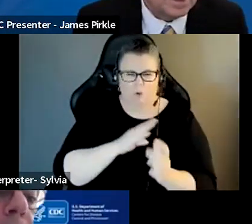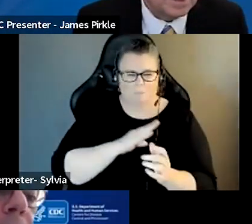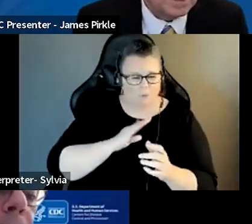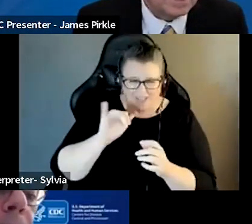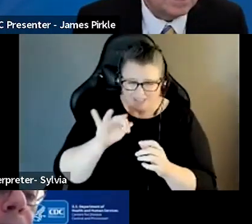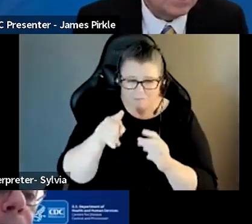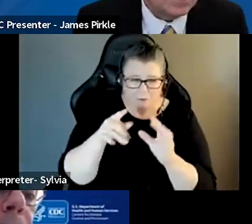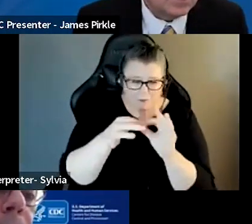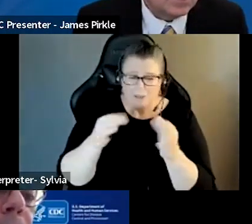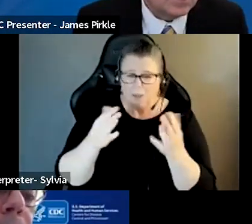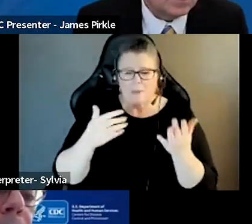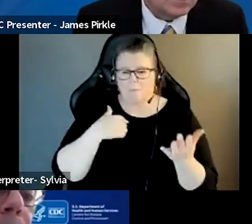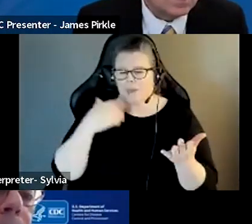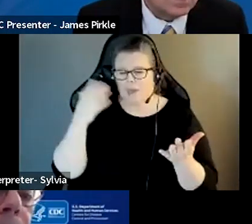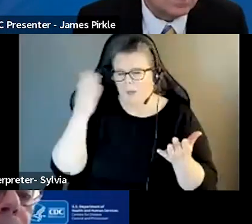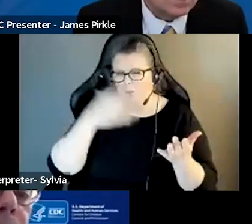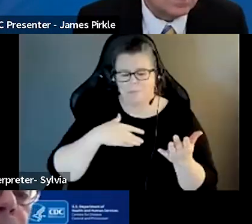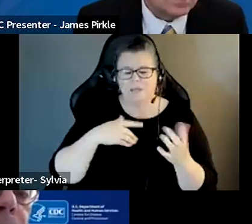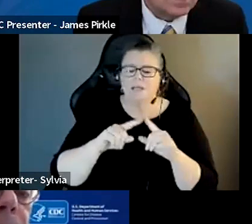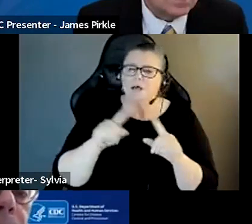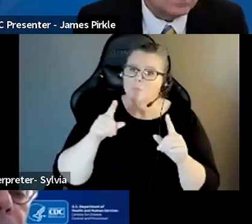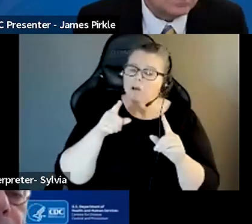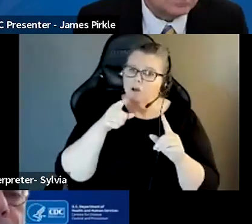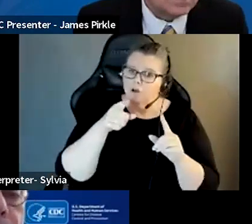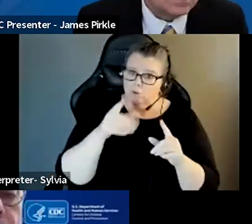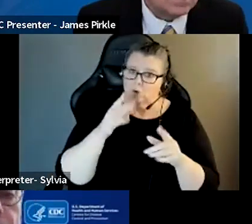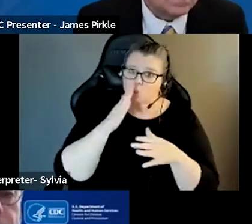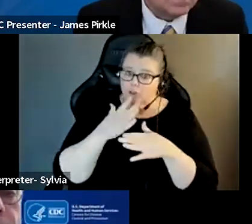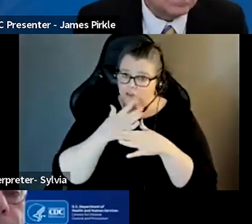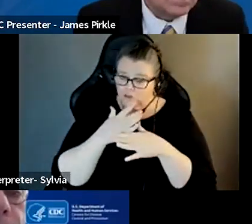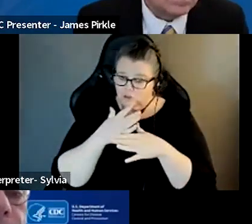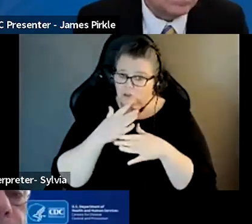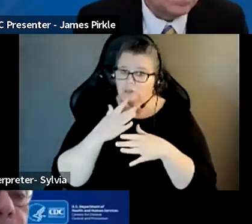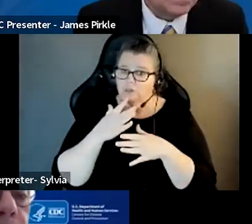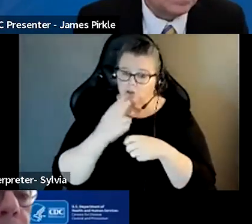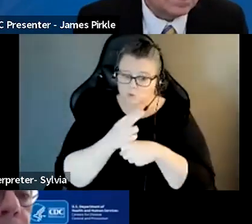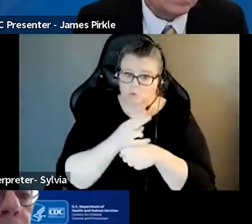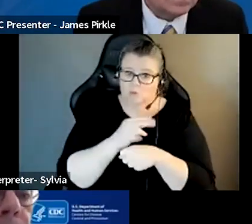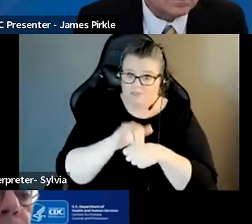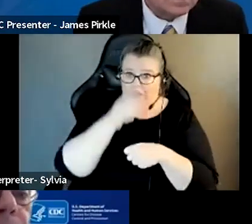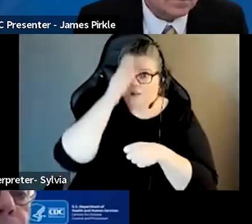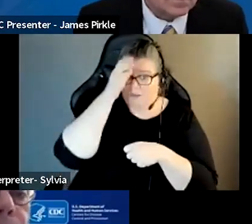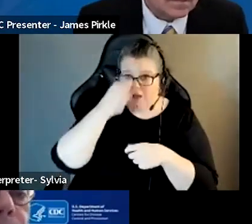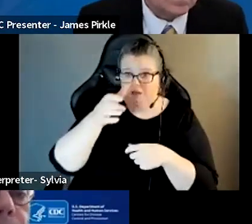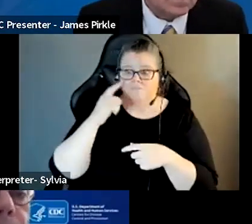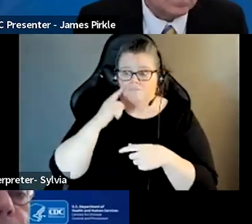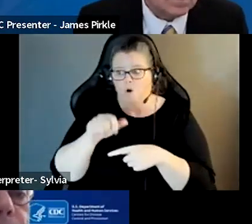but is -- are you also sharing and exporting that concept to other labs not only other national -- other labs nationally but even internationally,